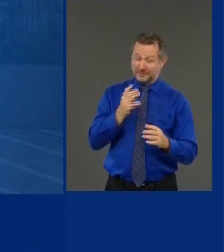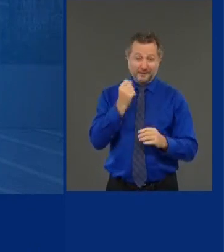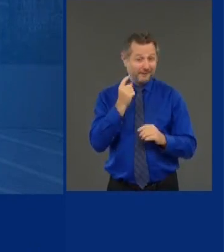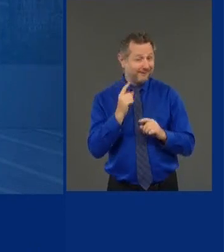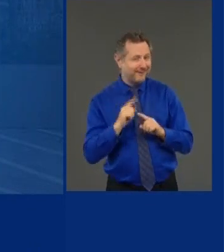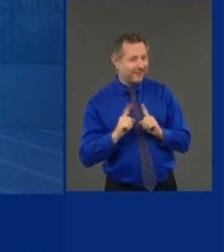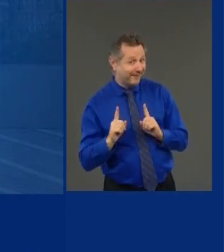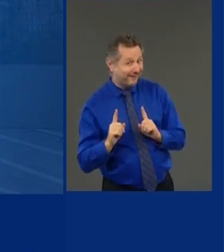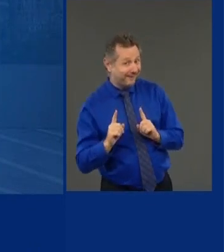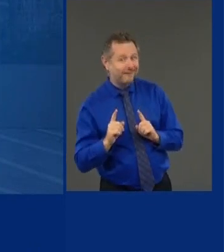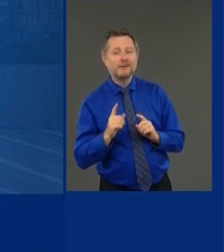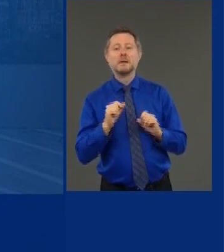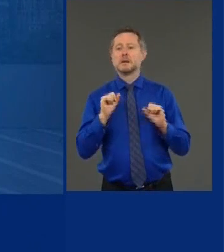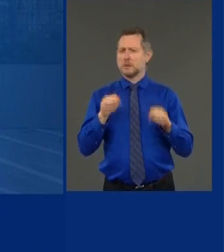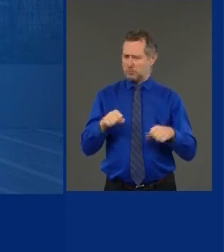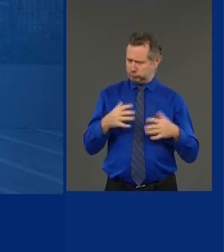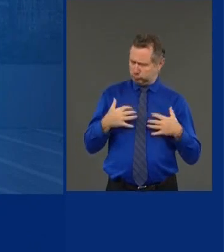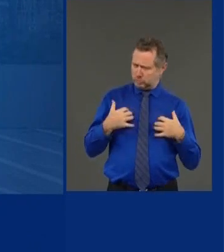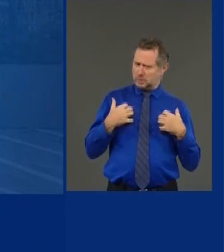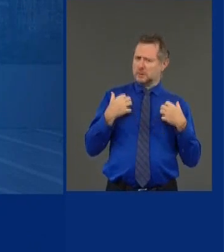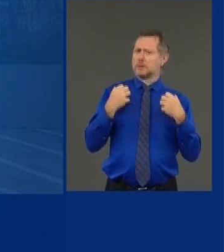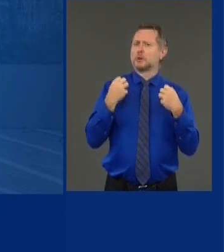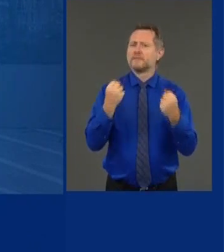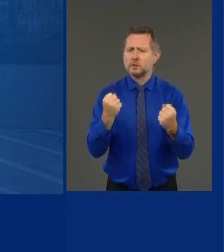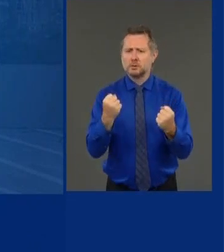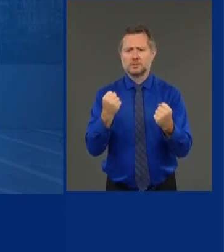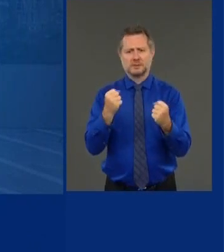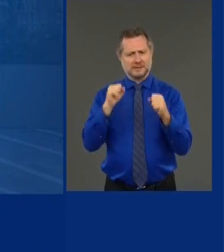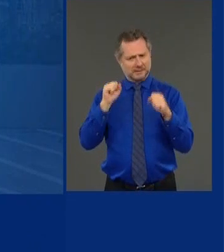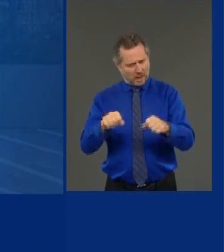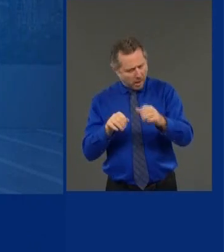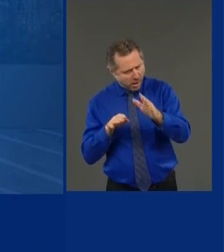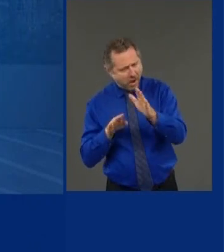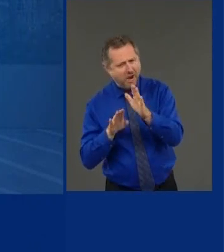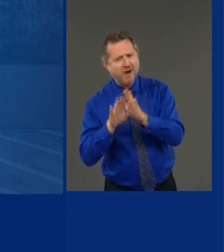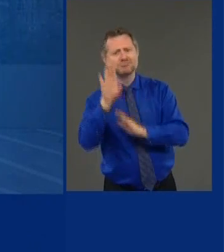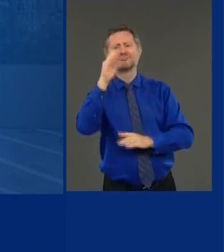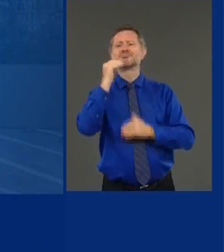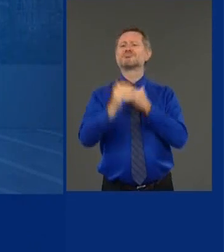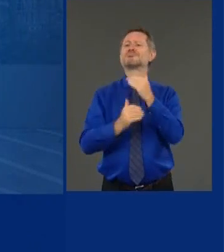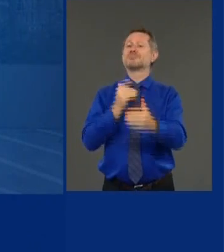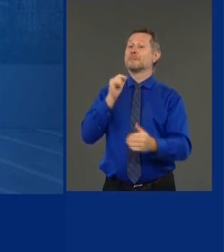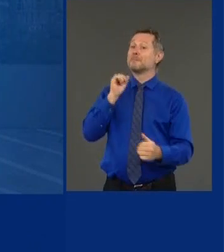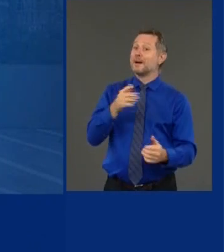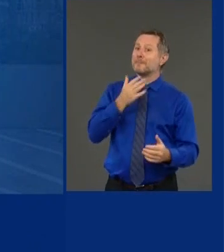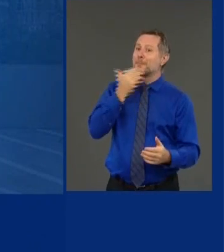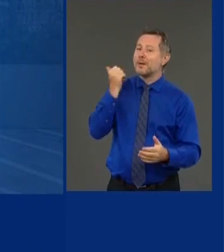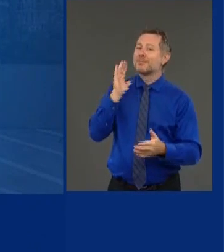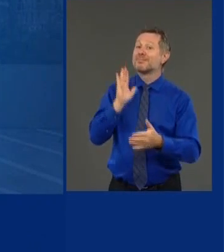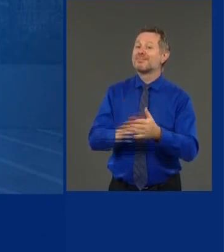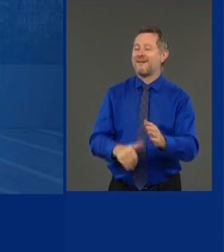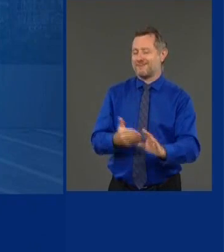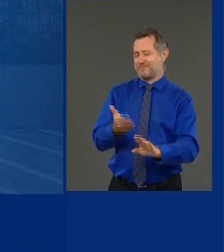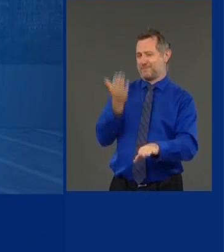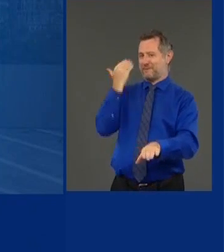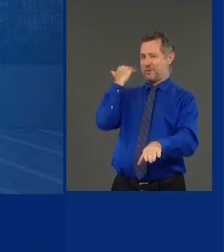YES, WE'VE BEEN DEALT A HARD BLOW. BUT WE CAN WISE UP.